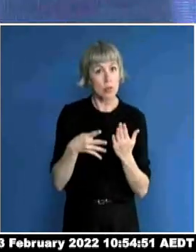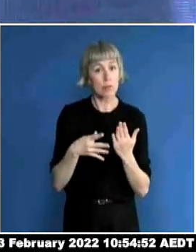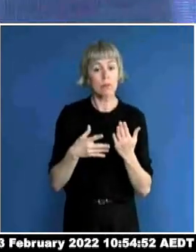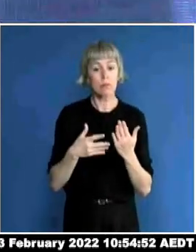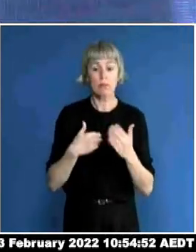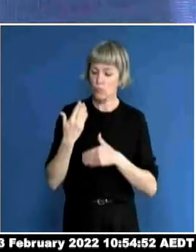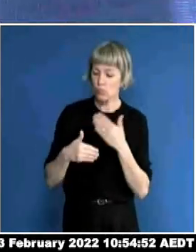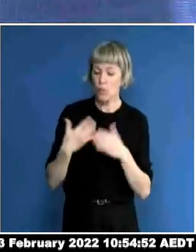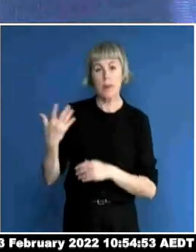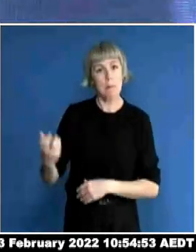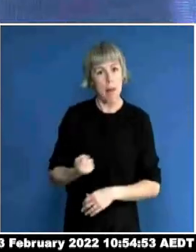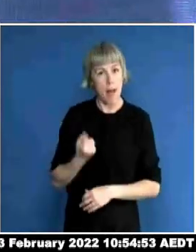queries from staff.